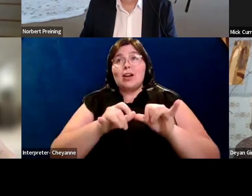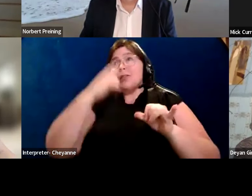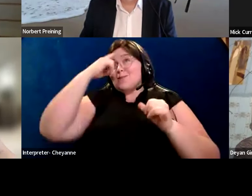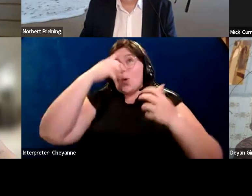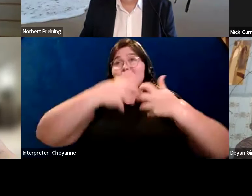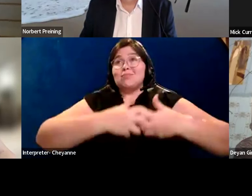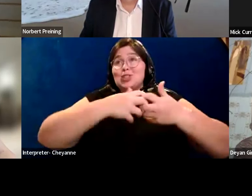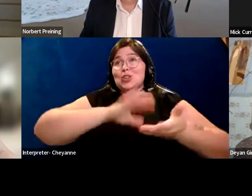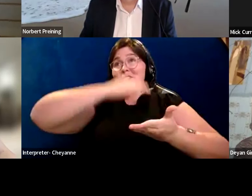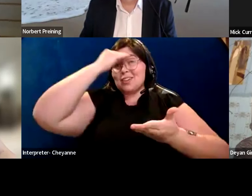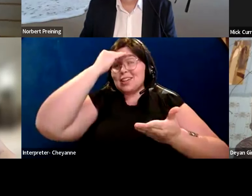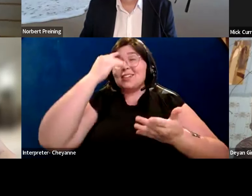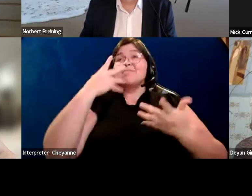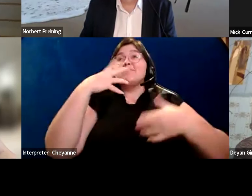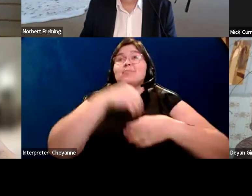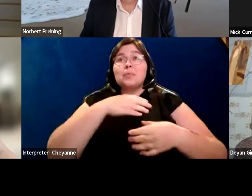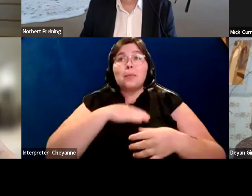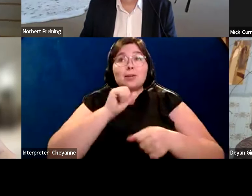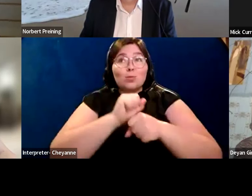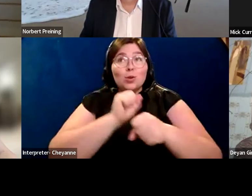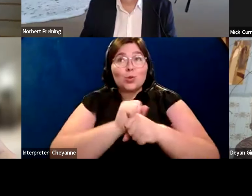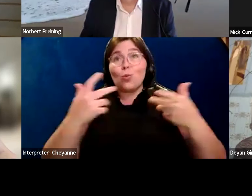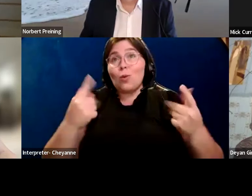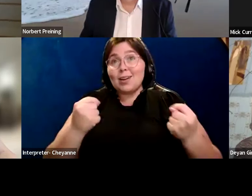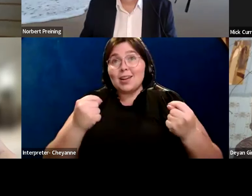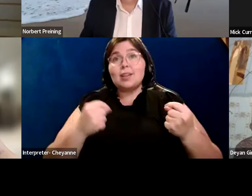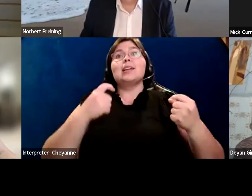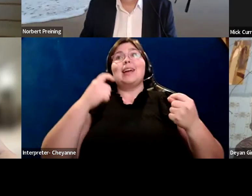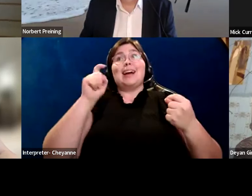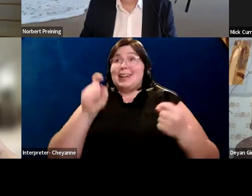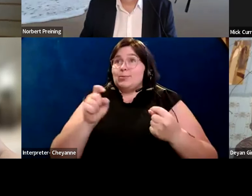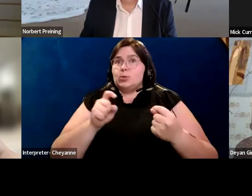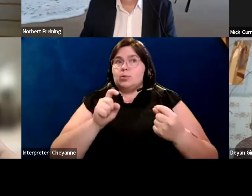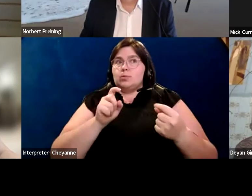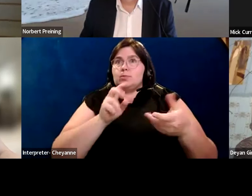So as a part of my job, I need to read machine learning papers,